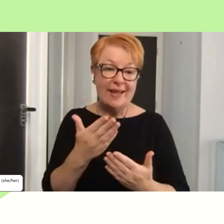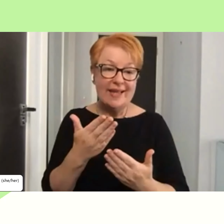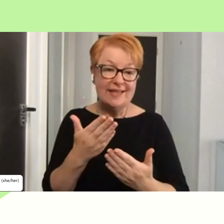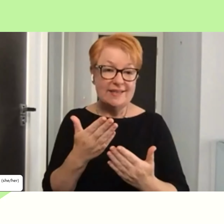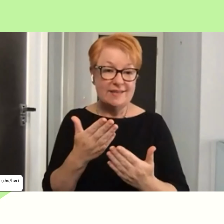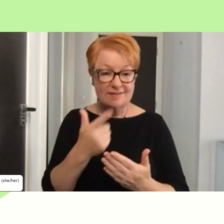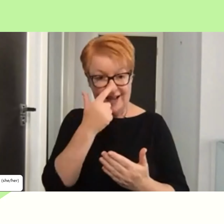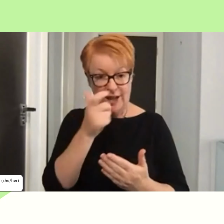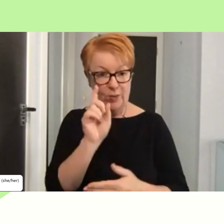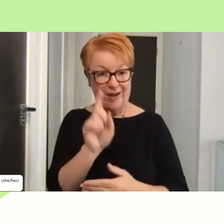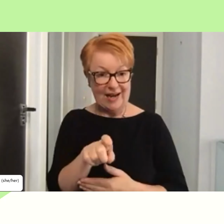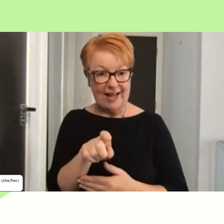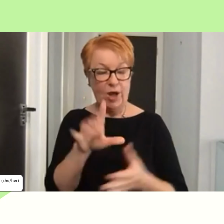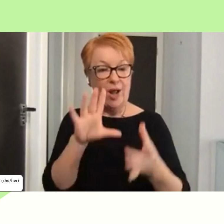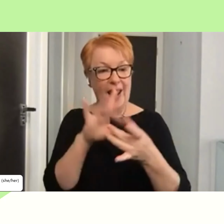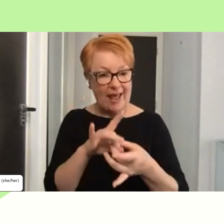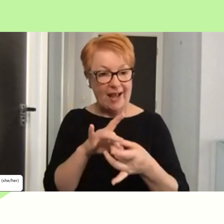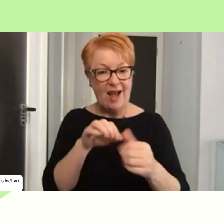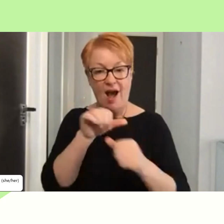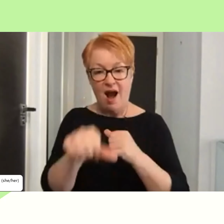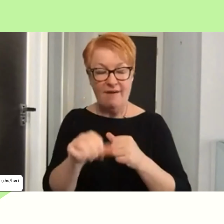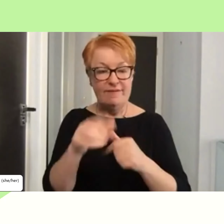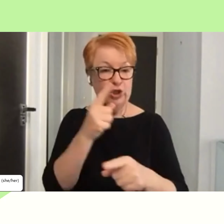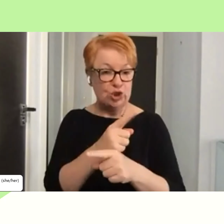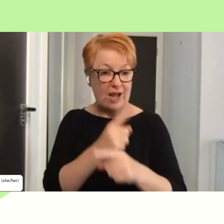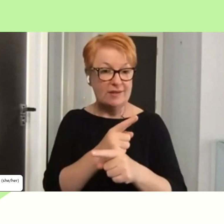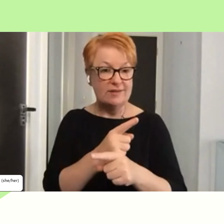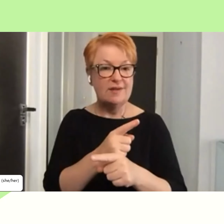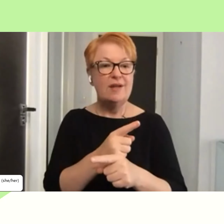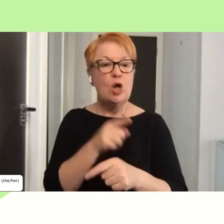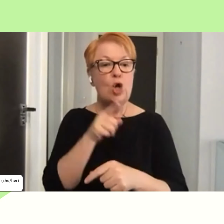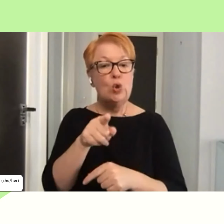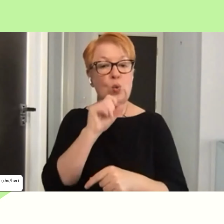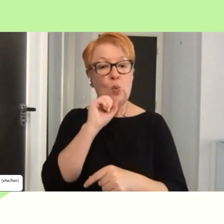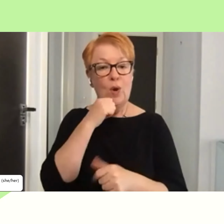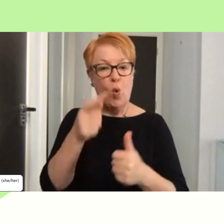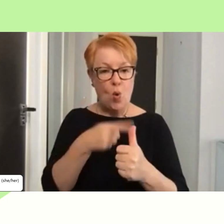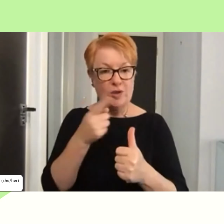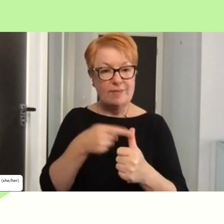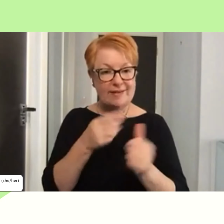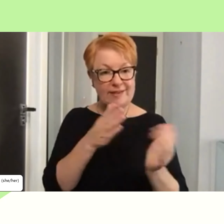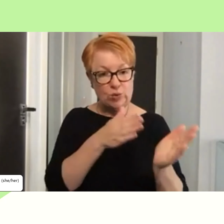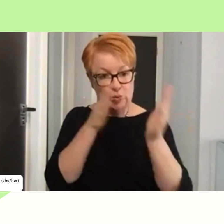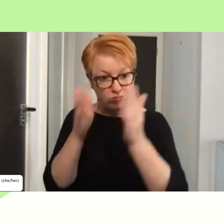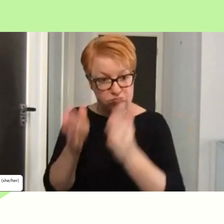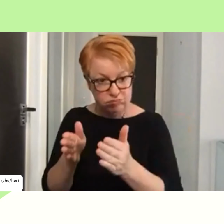So, once you exit your Zoom, you will automatically be redirected to a survey.